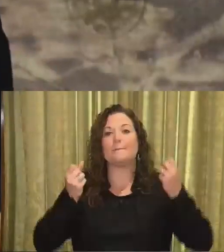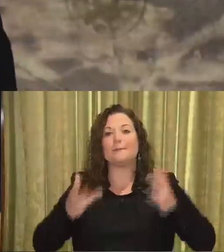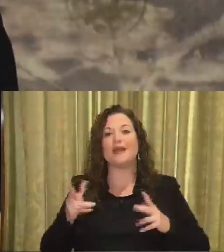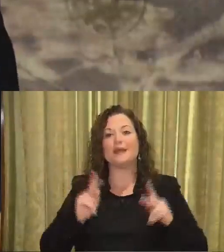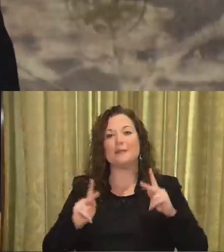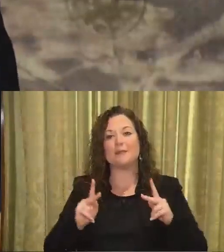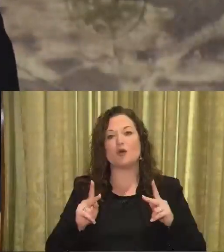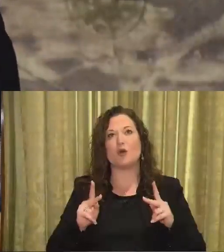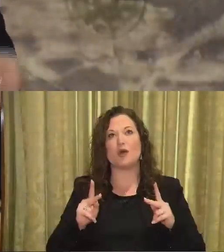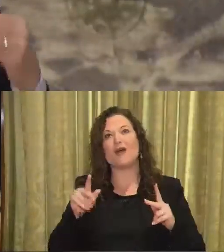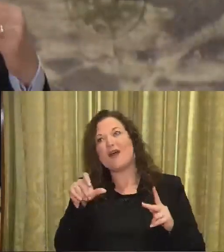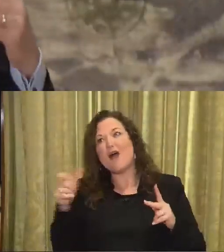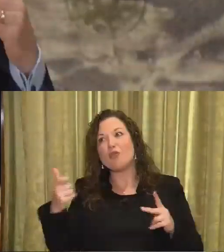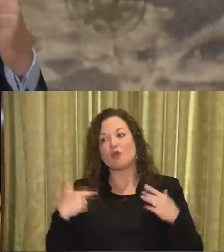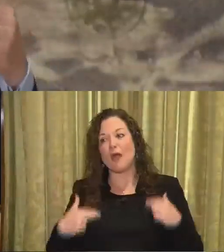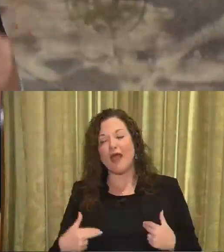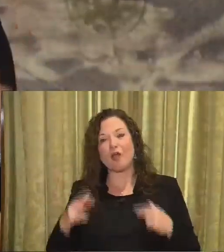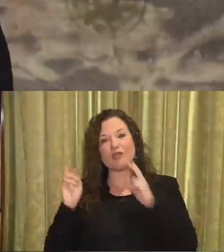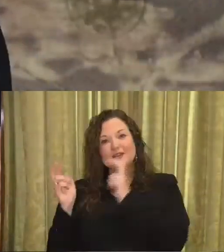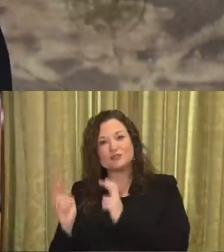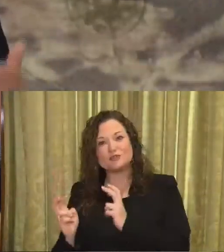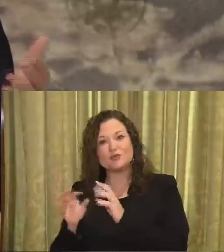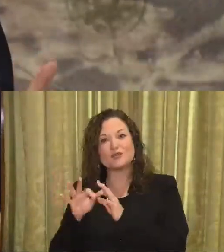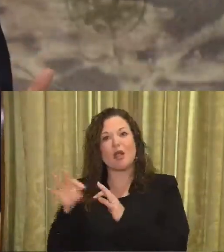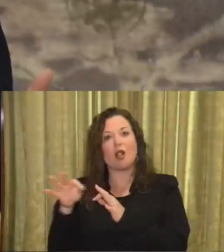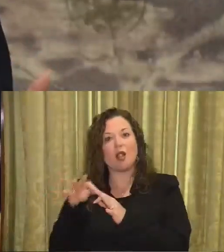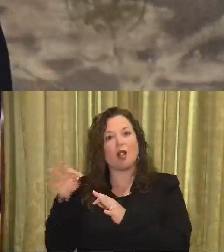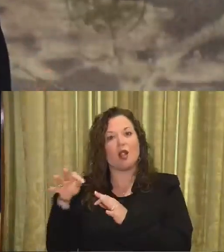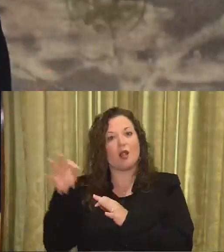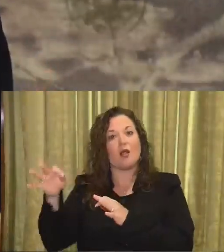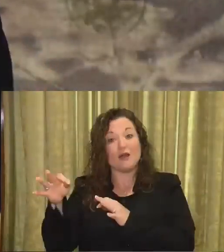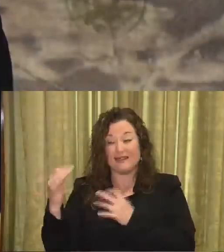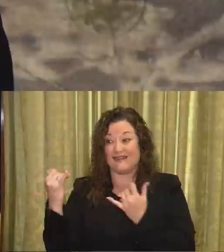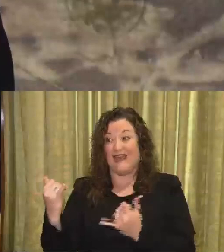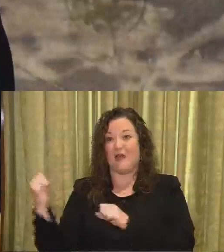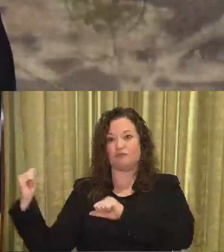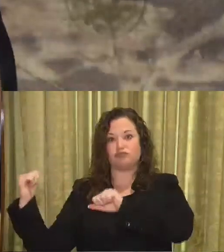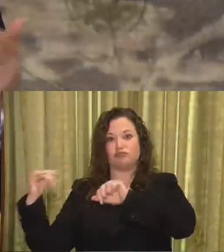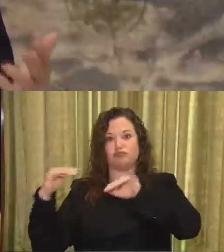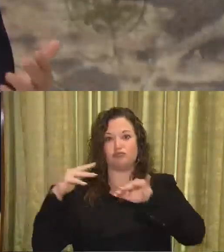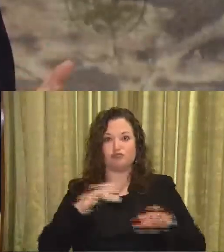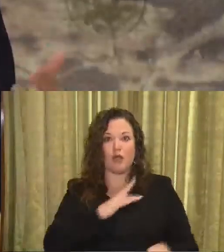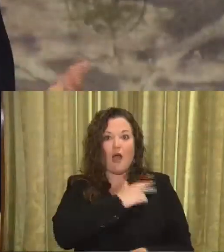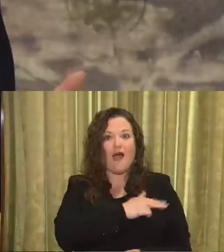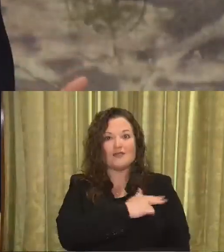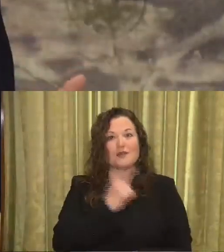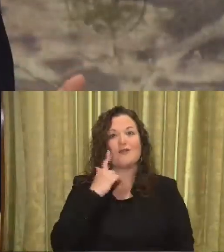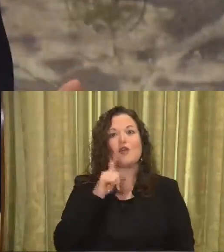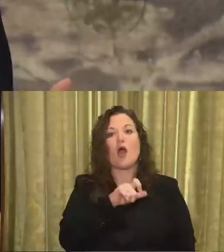That they are being inundated in the hospitals for other types of health care,